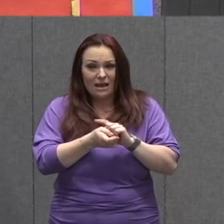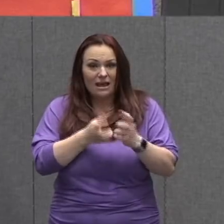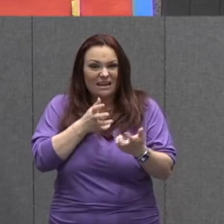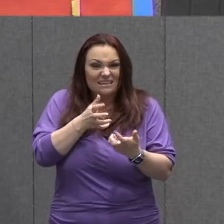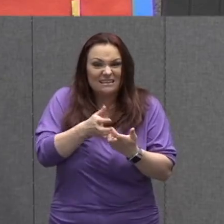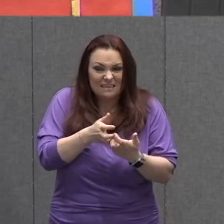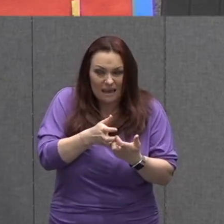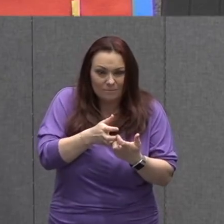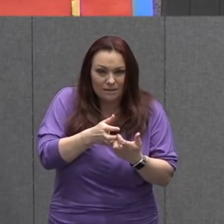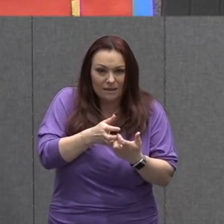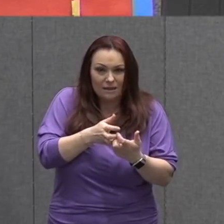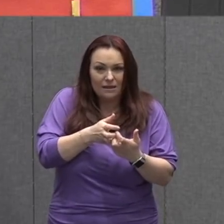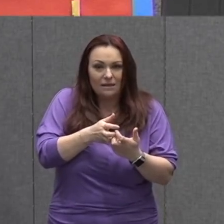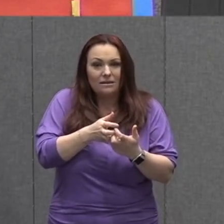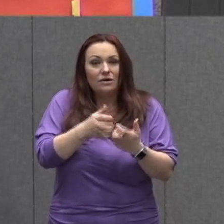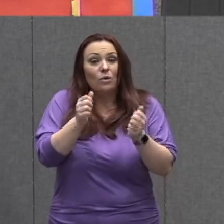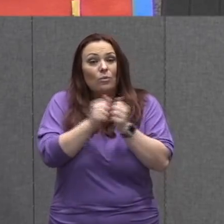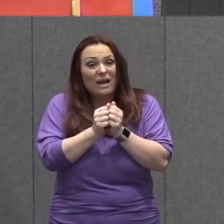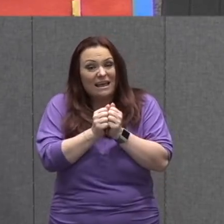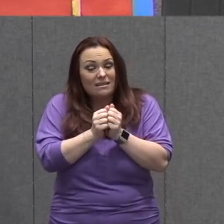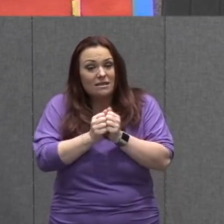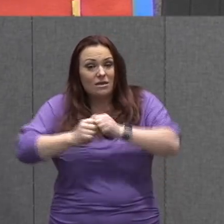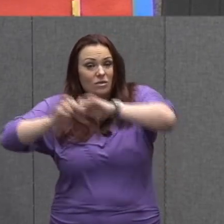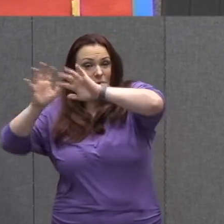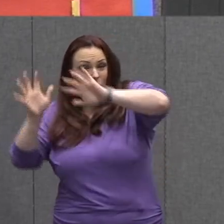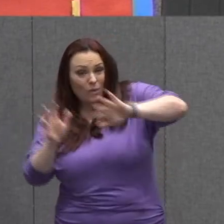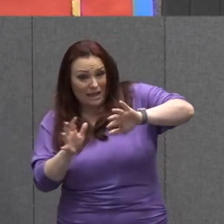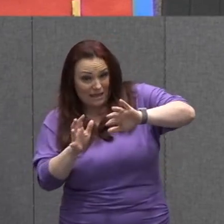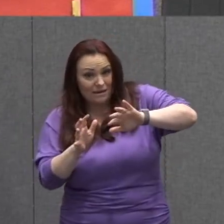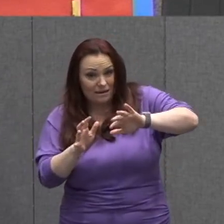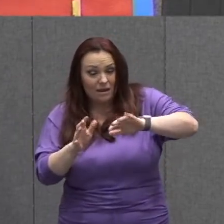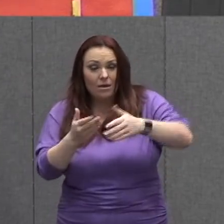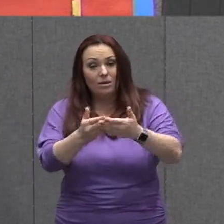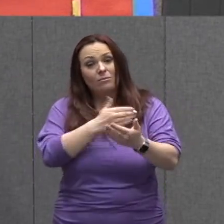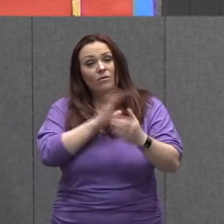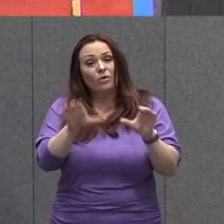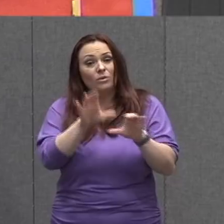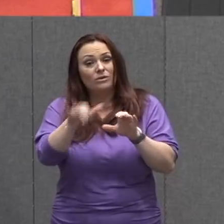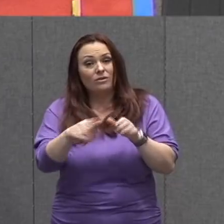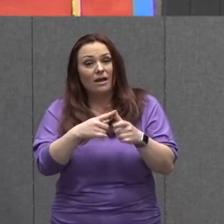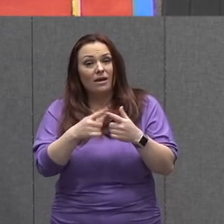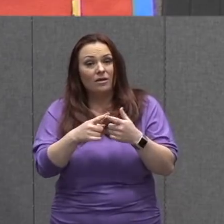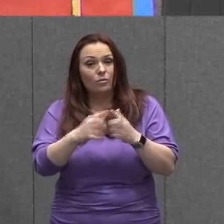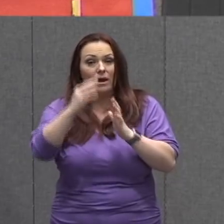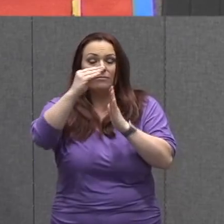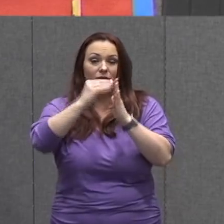Kind of like these guys. But before we do that, we need to fill out our Frayer model